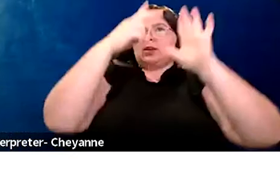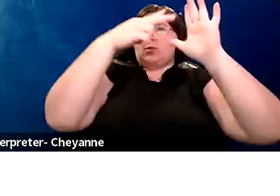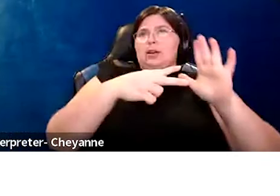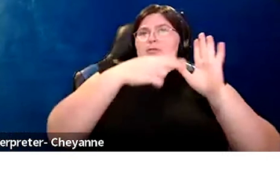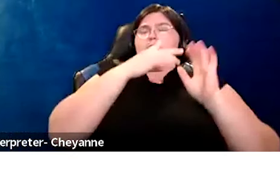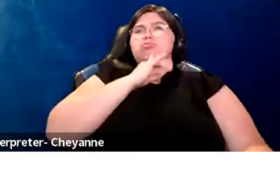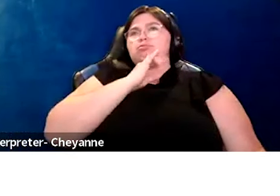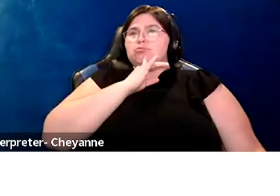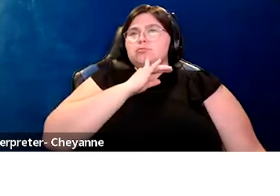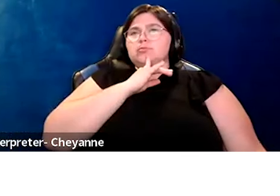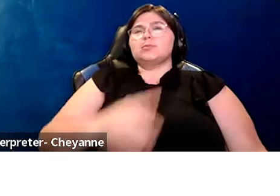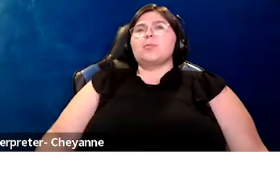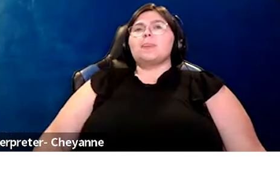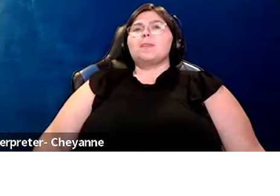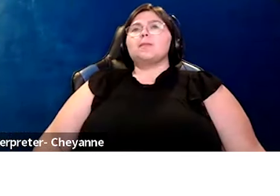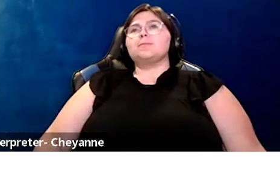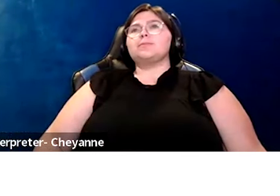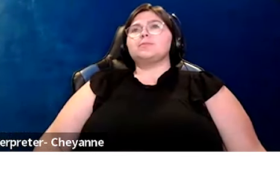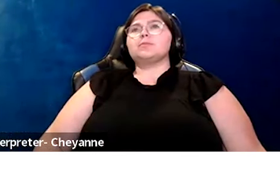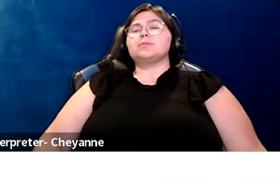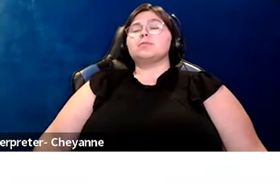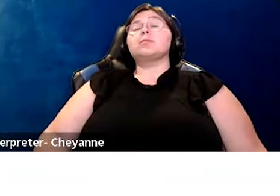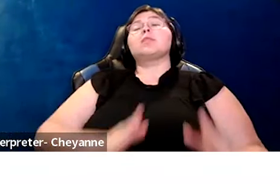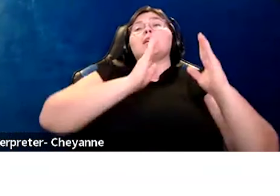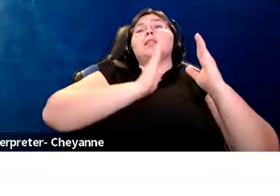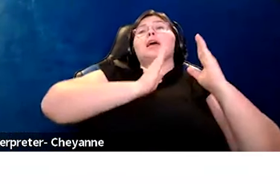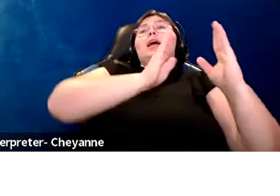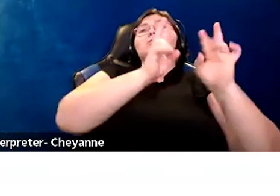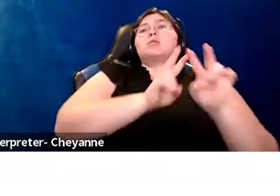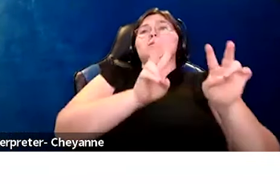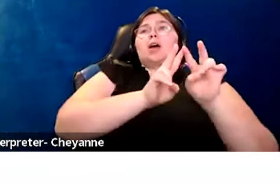[VIDEO PLAYBACK] The absolute value of phi sub 1